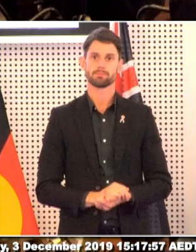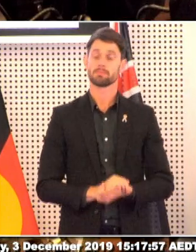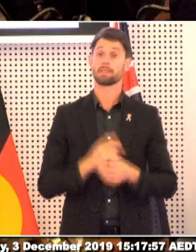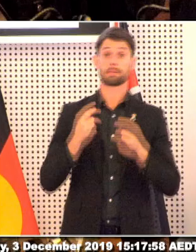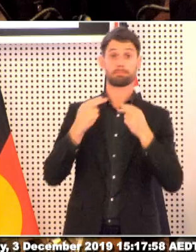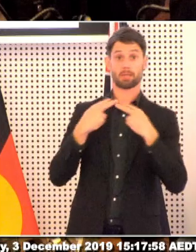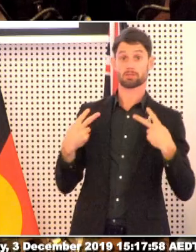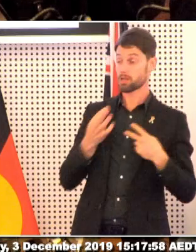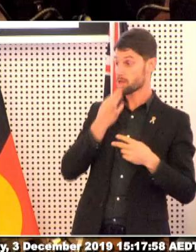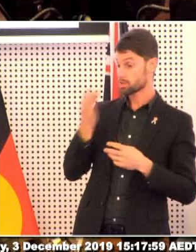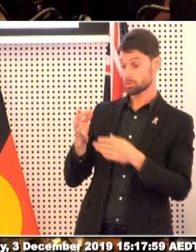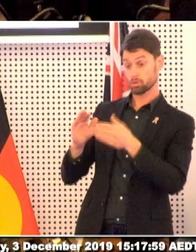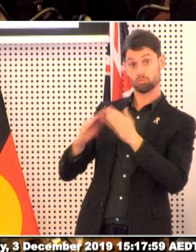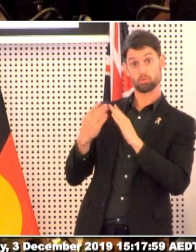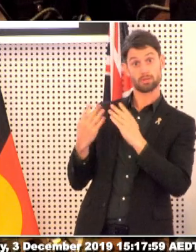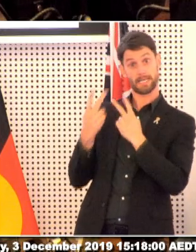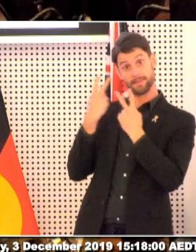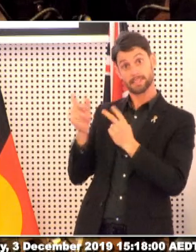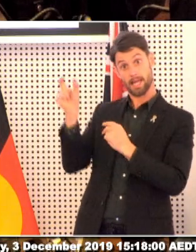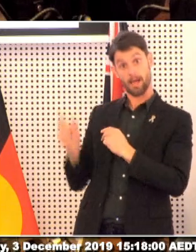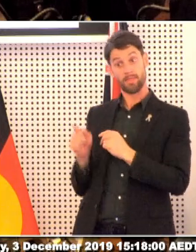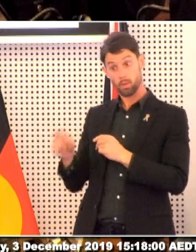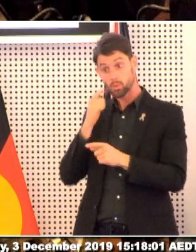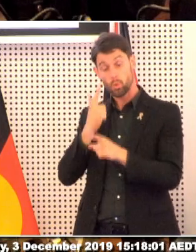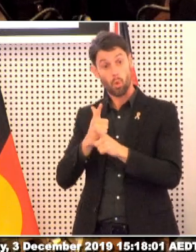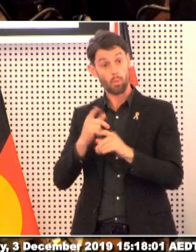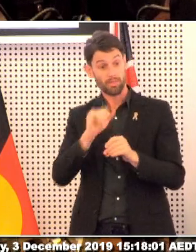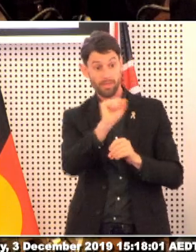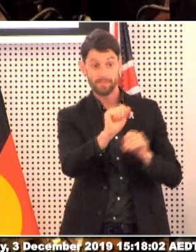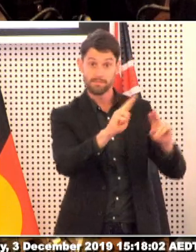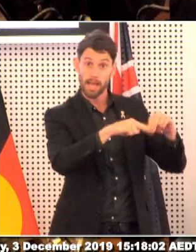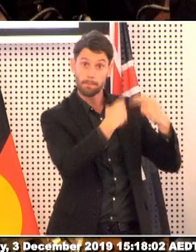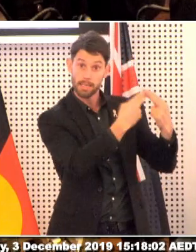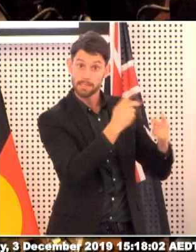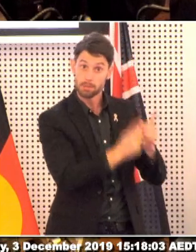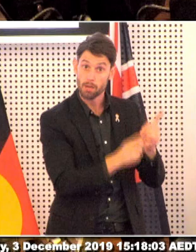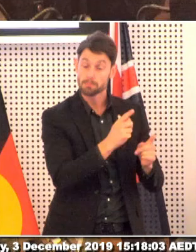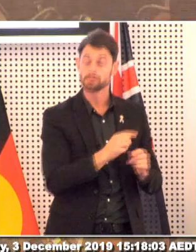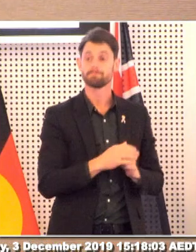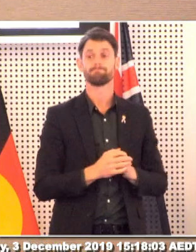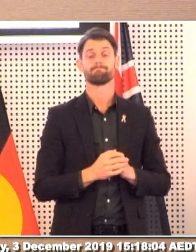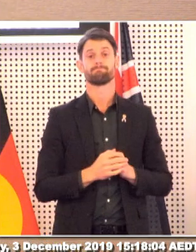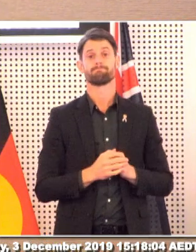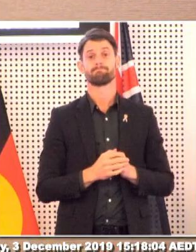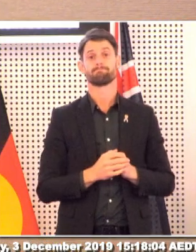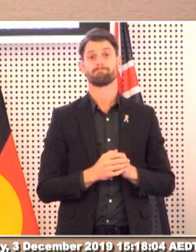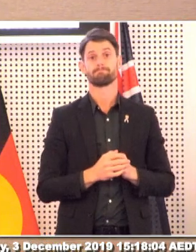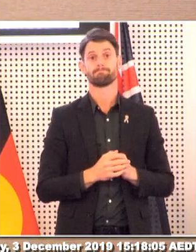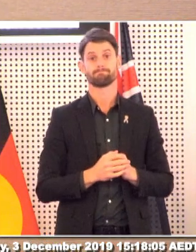guardians of residents as part of their monitoring role? No. And remember we’re a volunteer organisation.